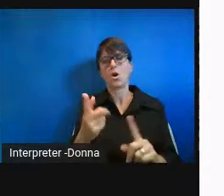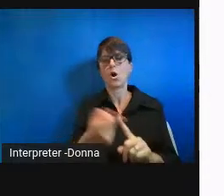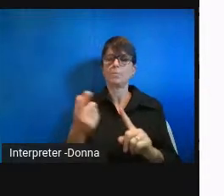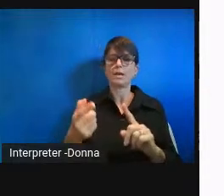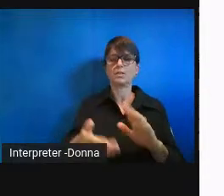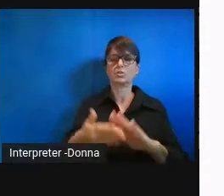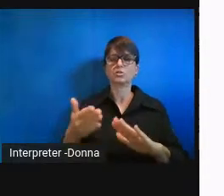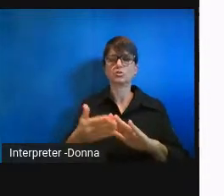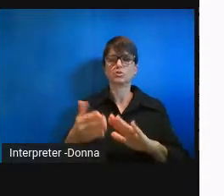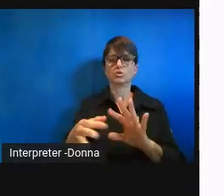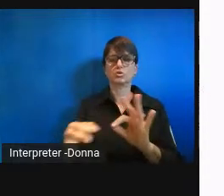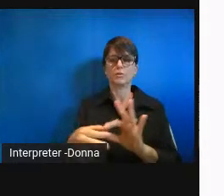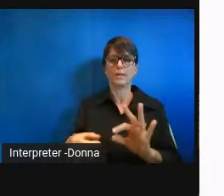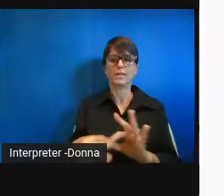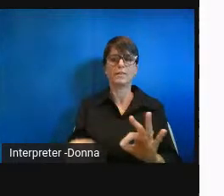You can fill in a simple form